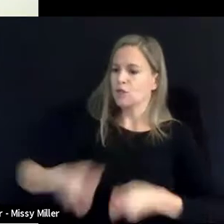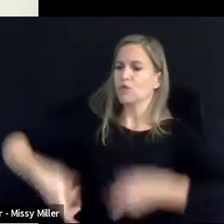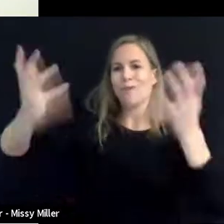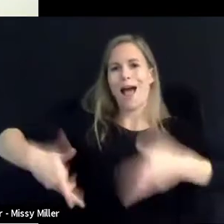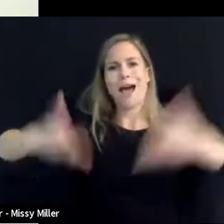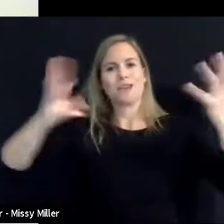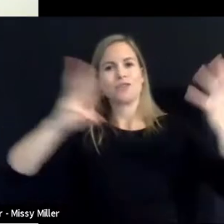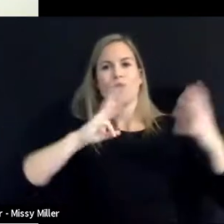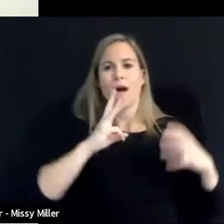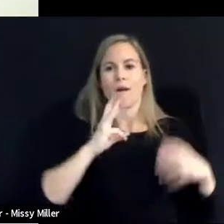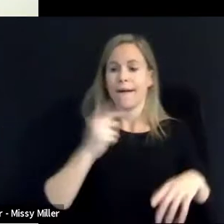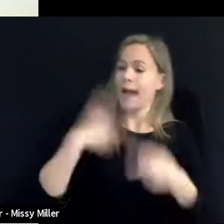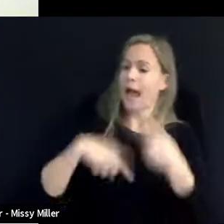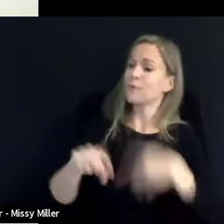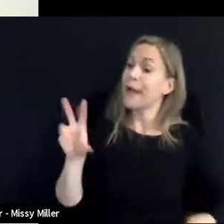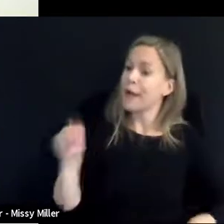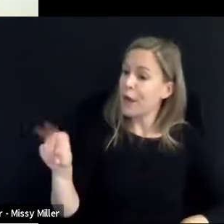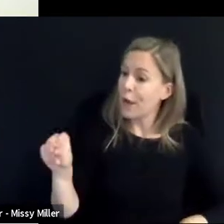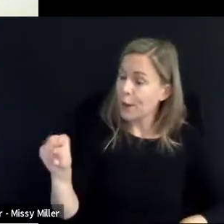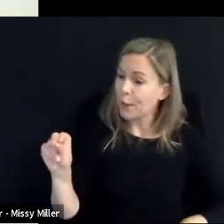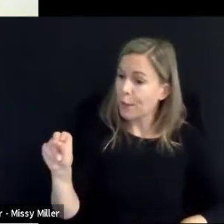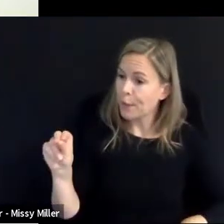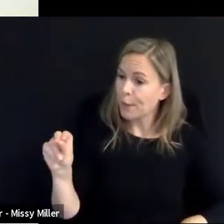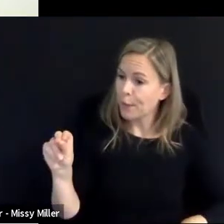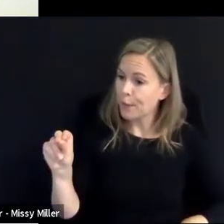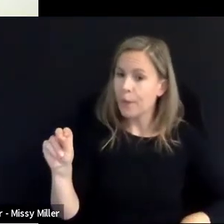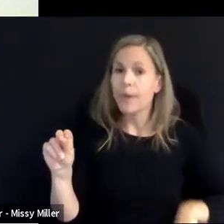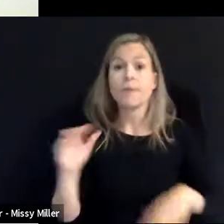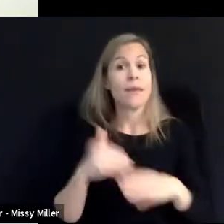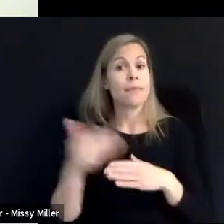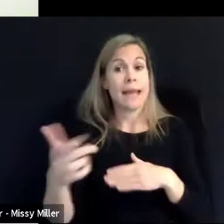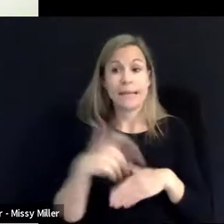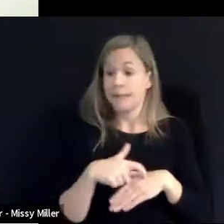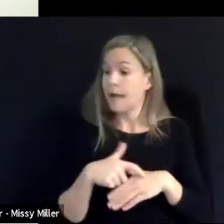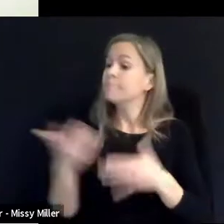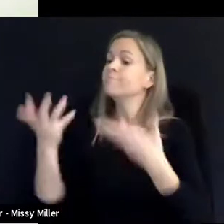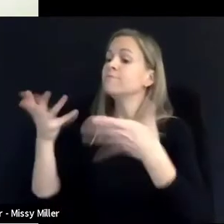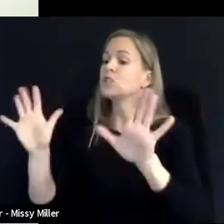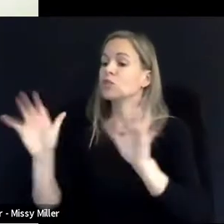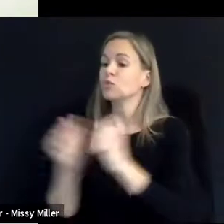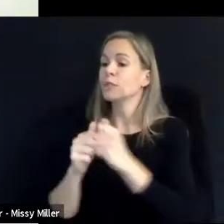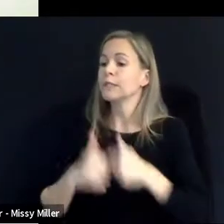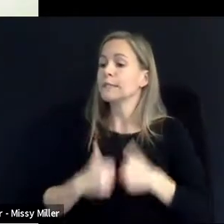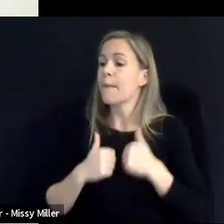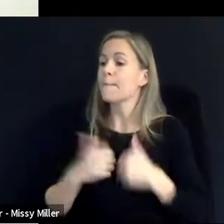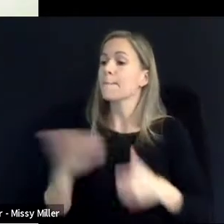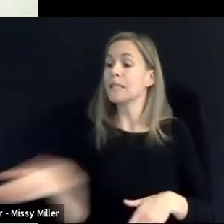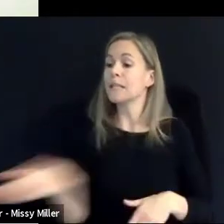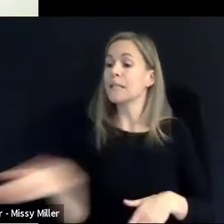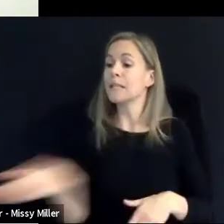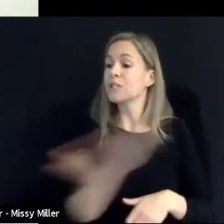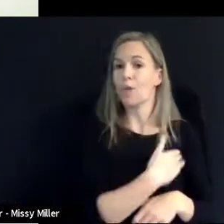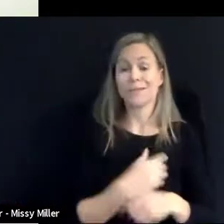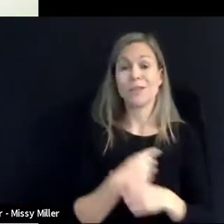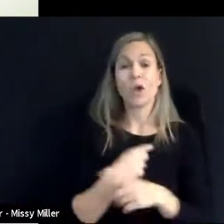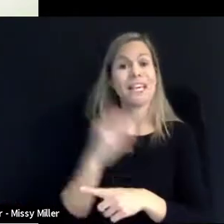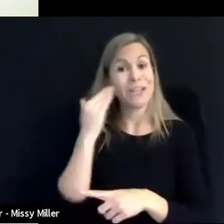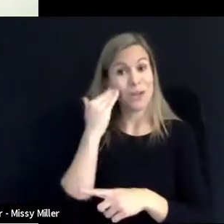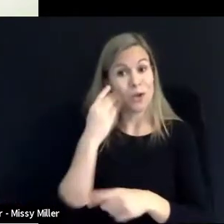the first time. The second time, we got out of the tub, right? So he do get it one time and he used it.